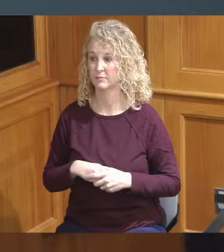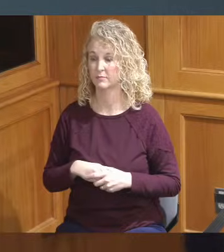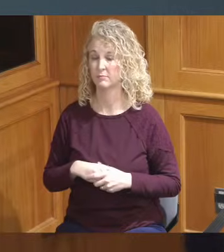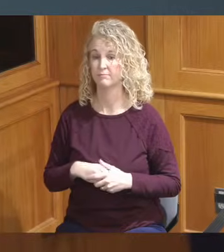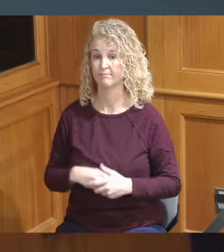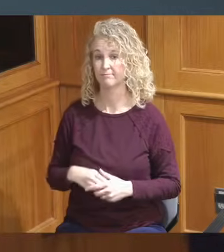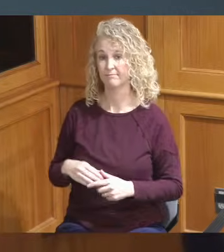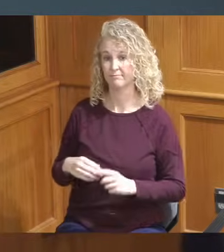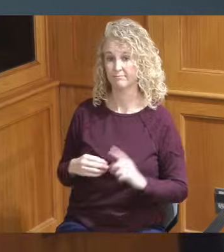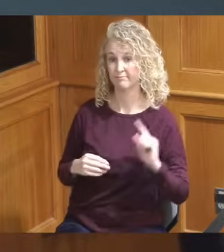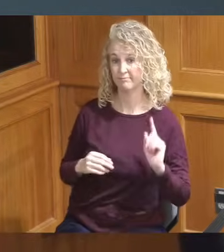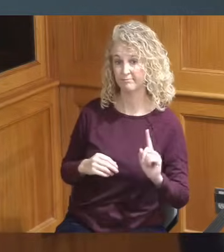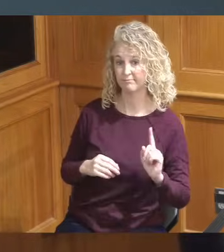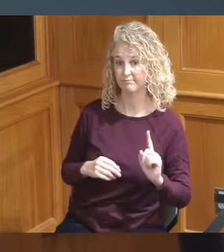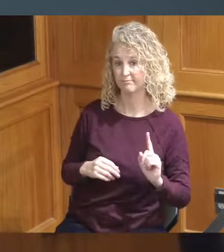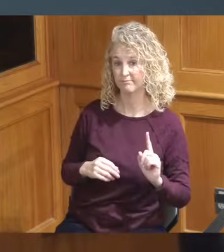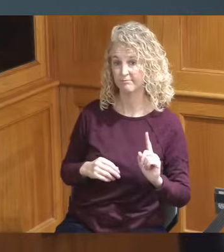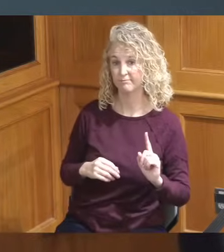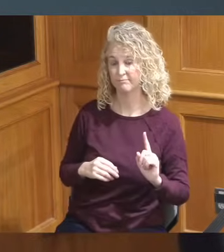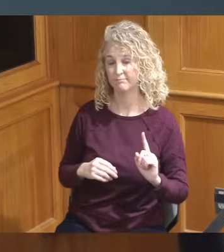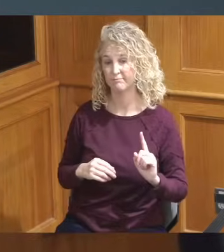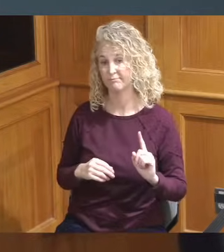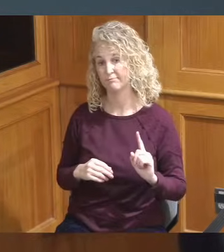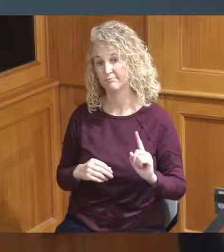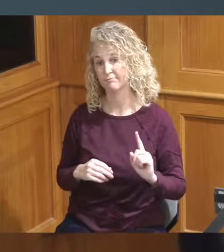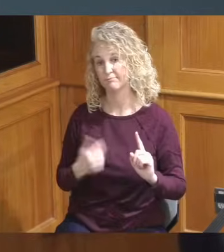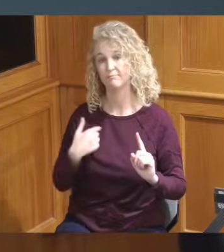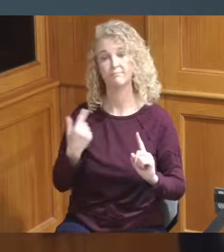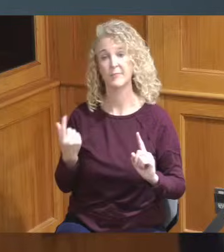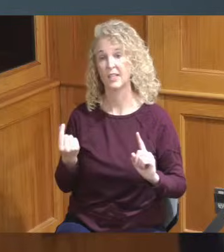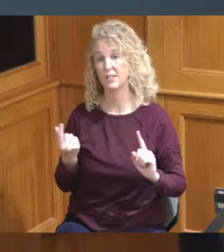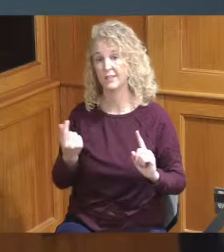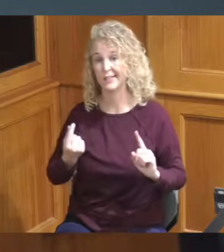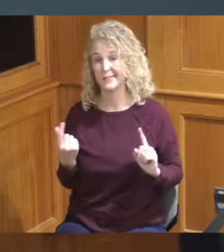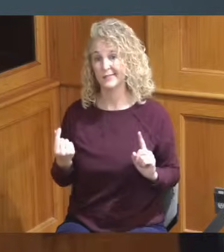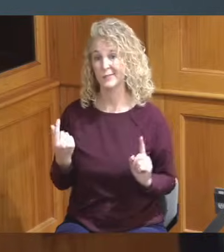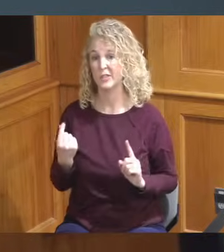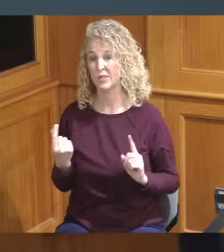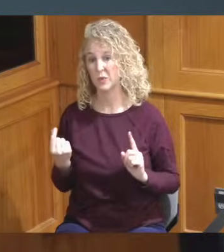to the podium. And so what I will do is Yeah, go right behind there because you're going to